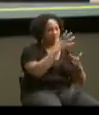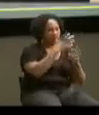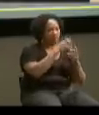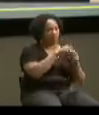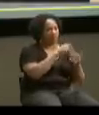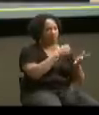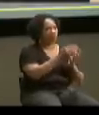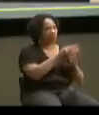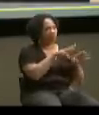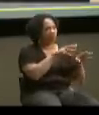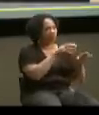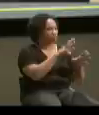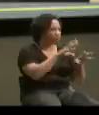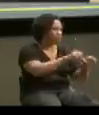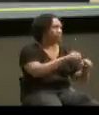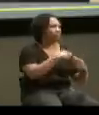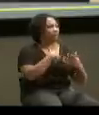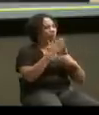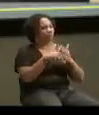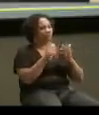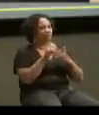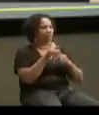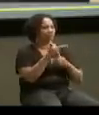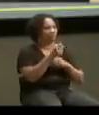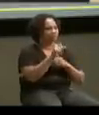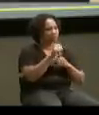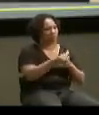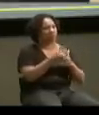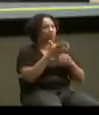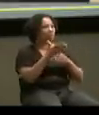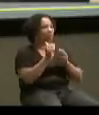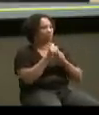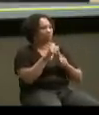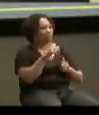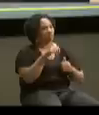WITHIN THE PROCUREMENT PROCESS, WHERE GSA PARTNERED WITH EPA AND